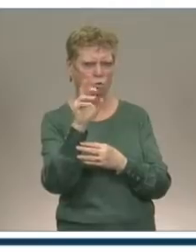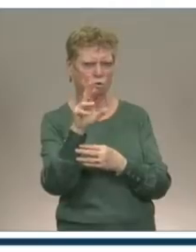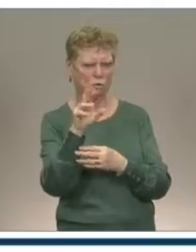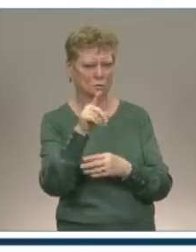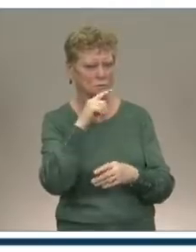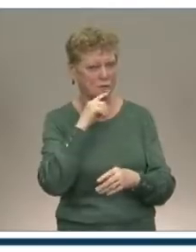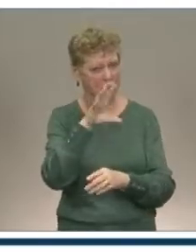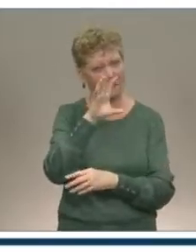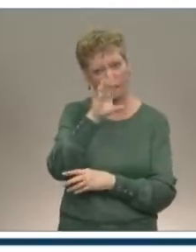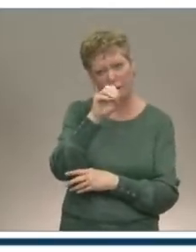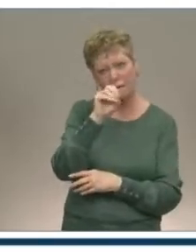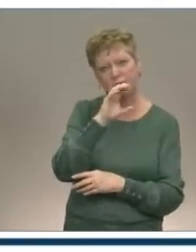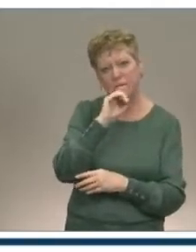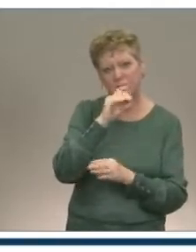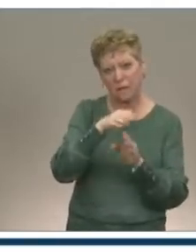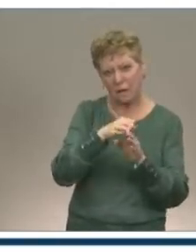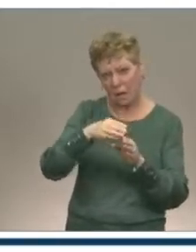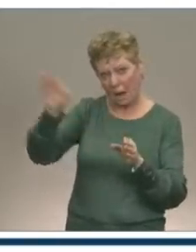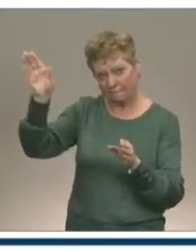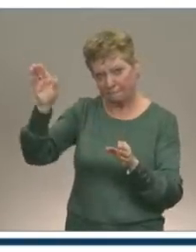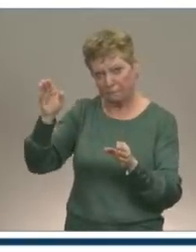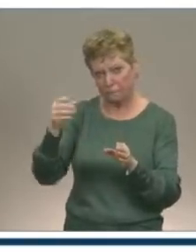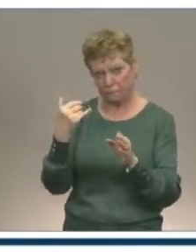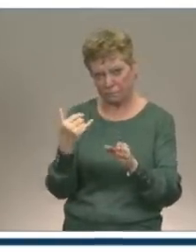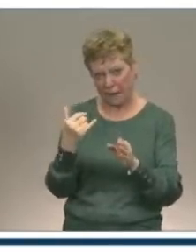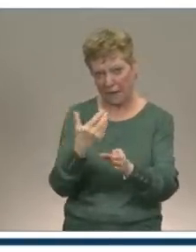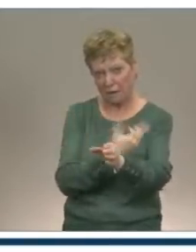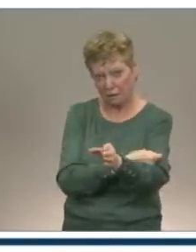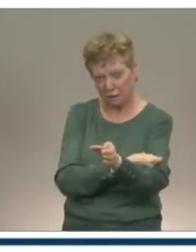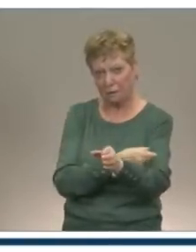you've decided that's the coup you're going to tackle for now and then you'll decide later